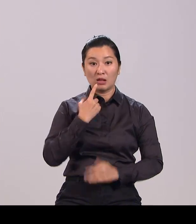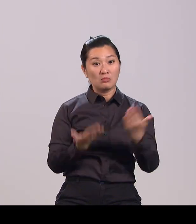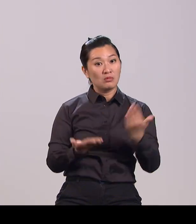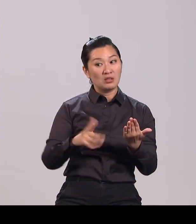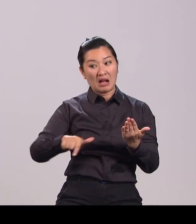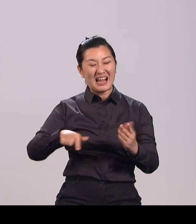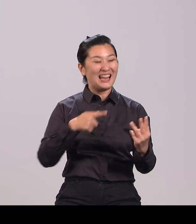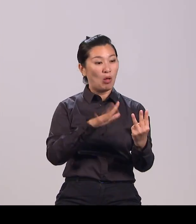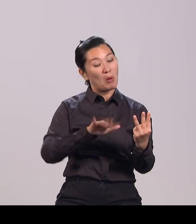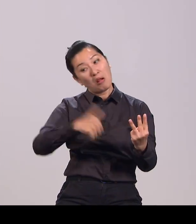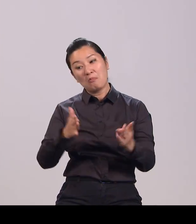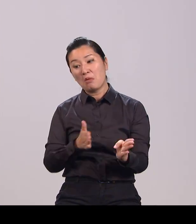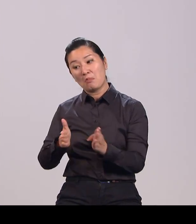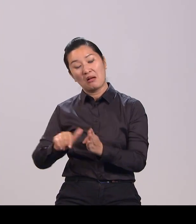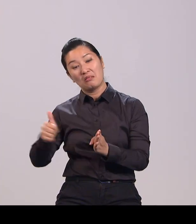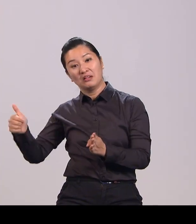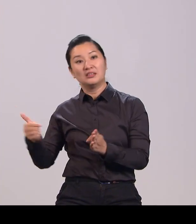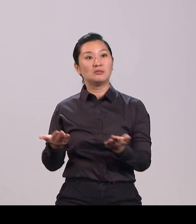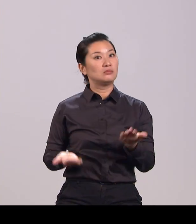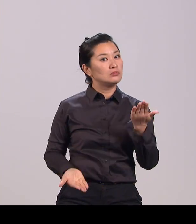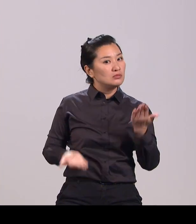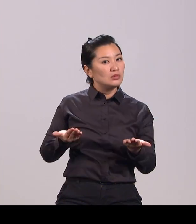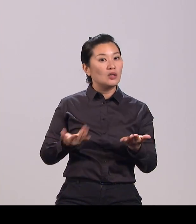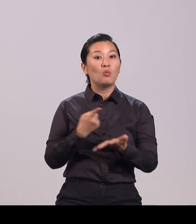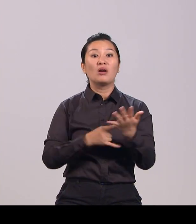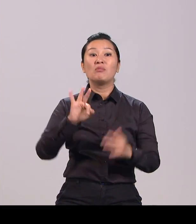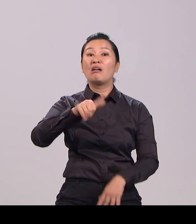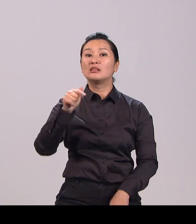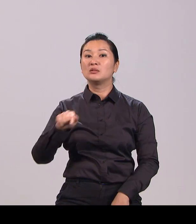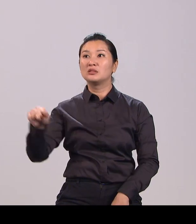And he did not have other dark thoughts on how to attack Singapore?